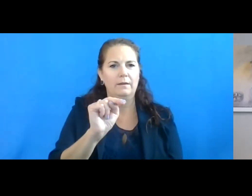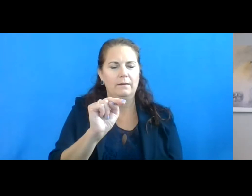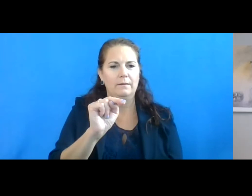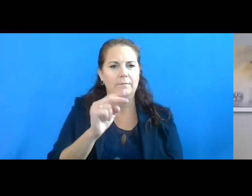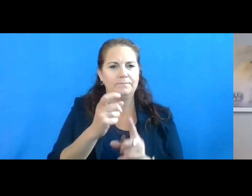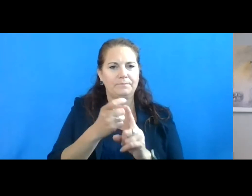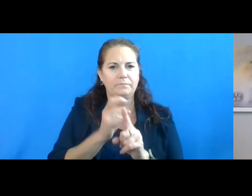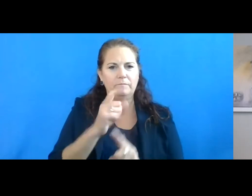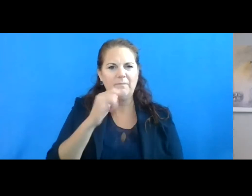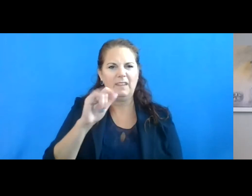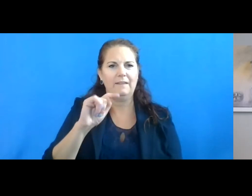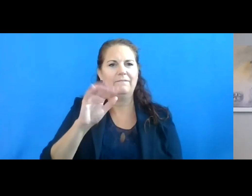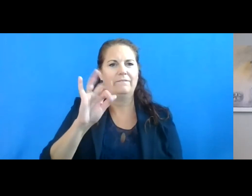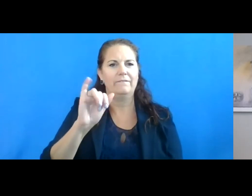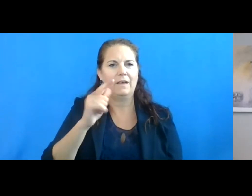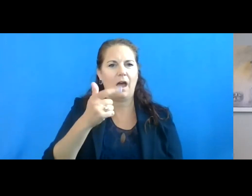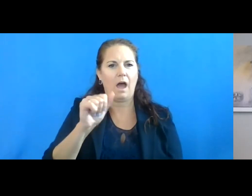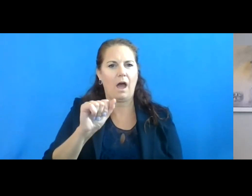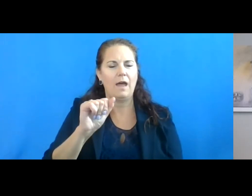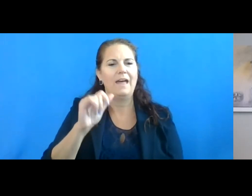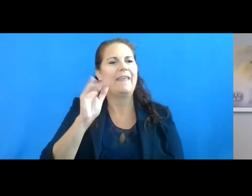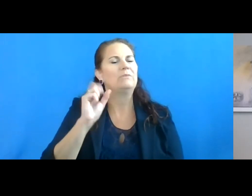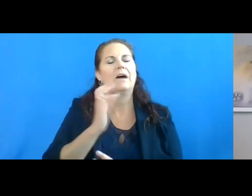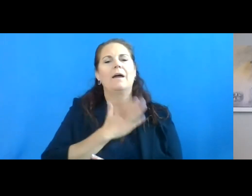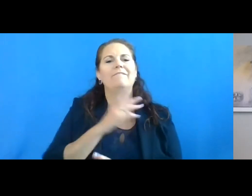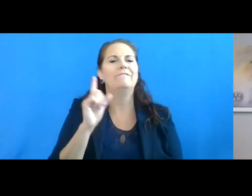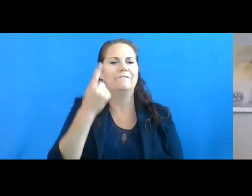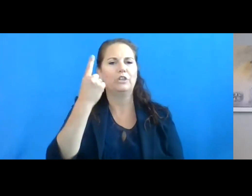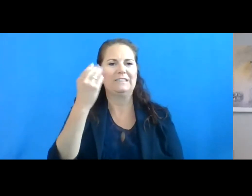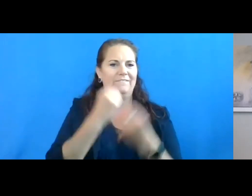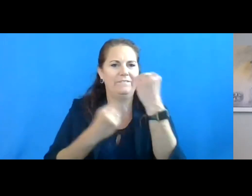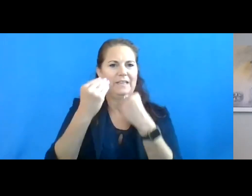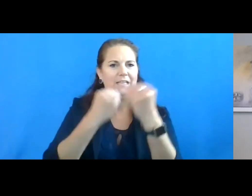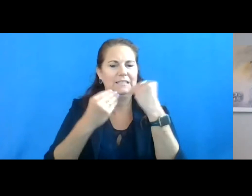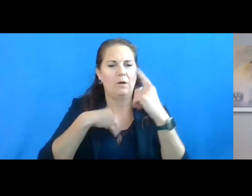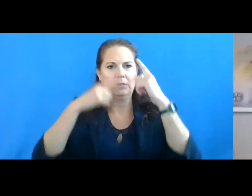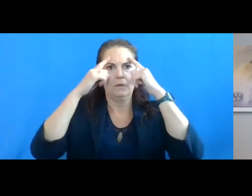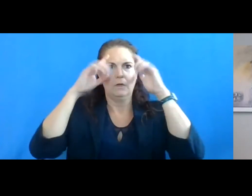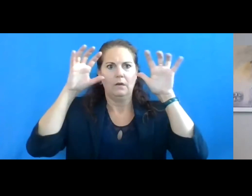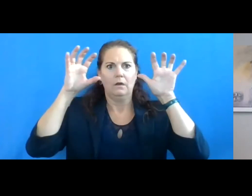And so, I went to that feast and it was the first feast that I went to and I was blown away.